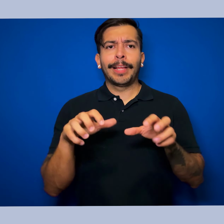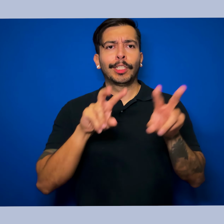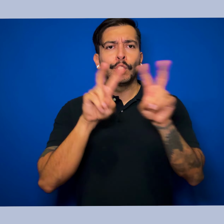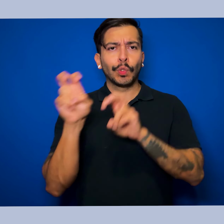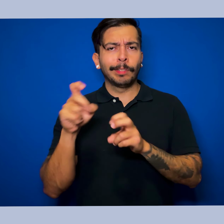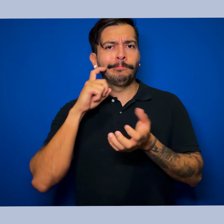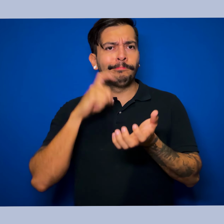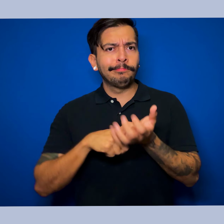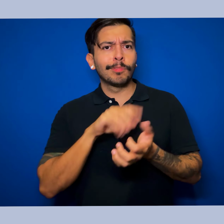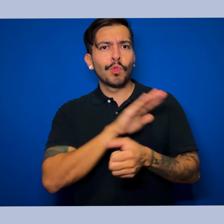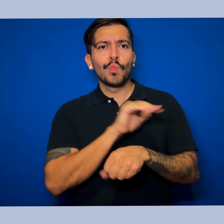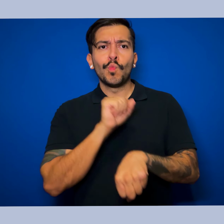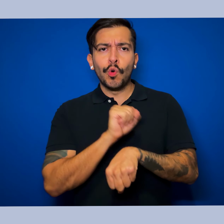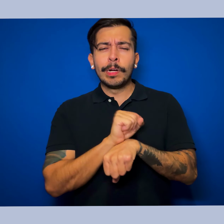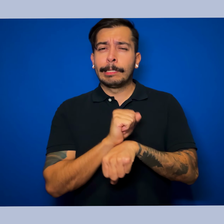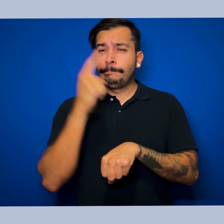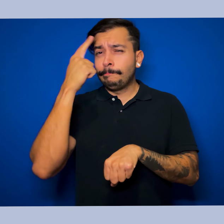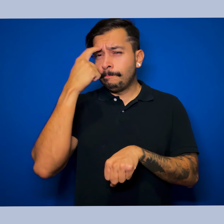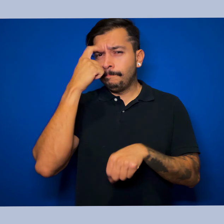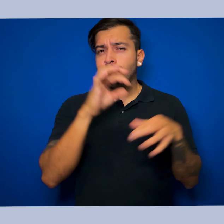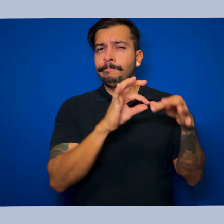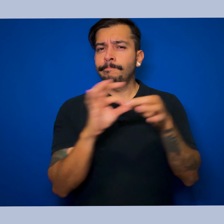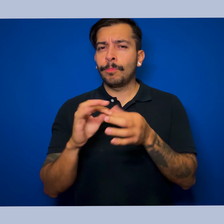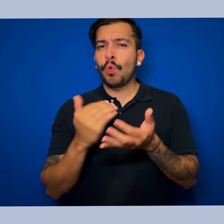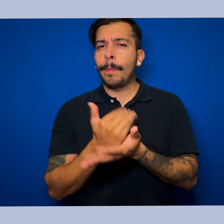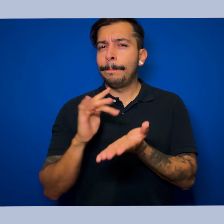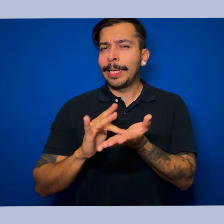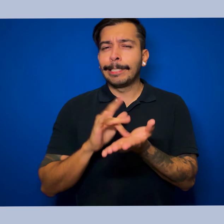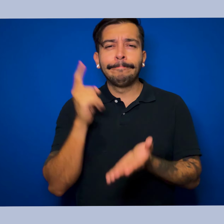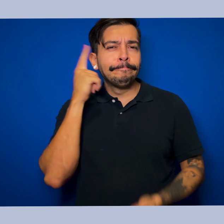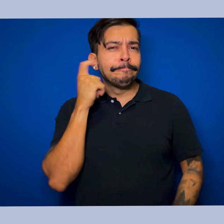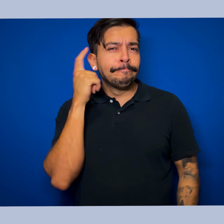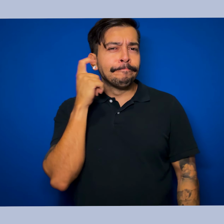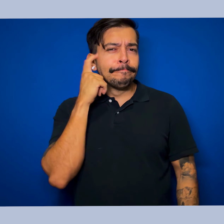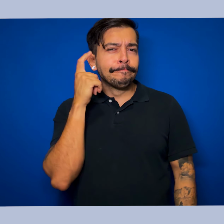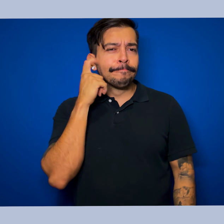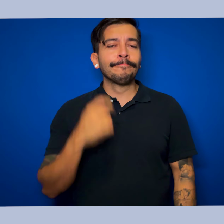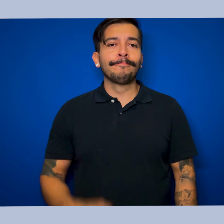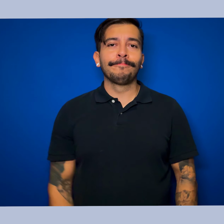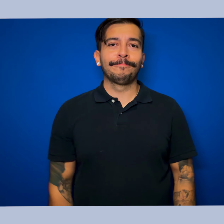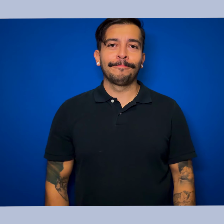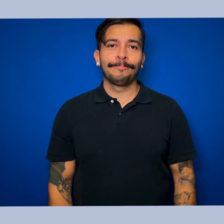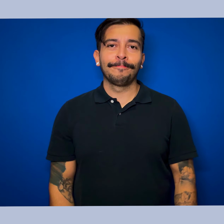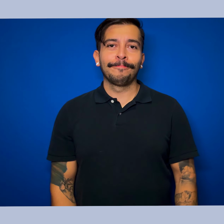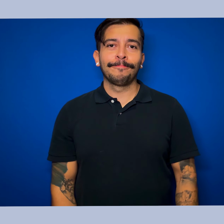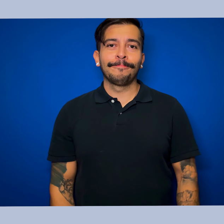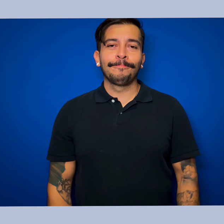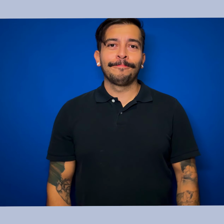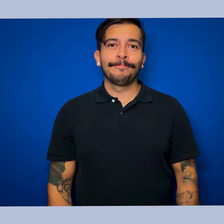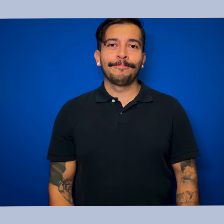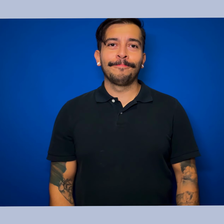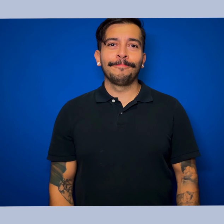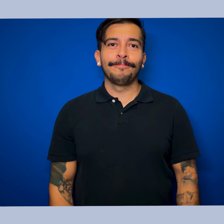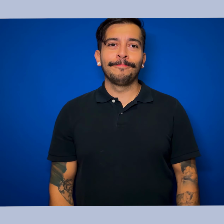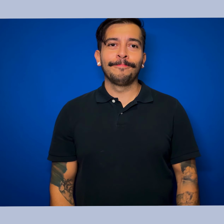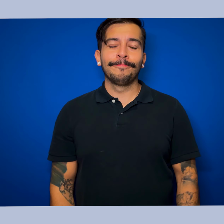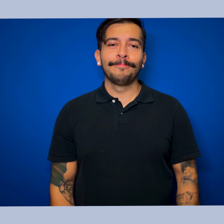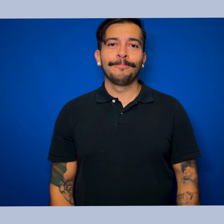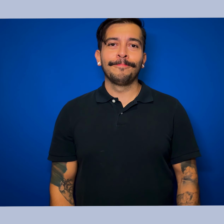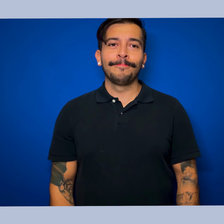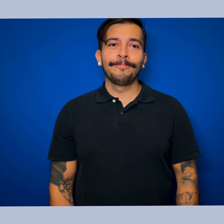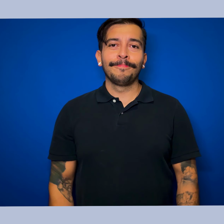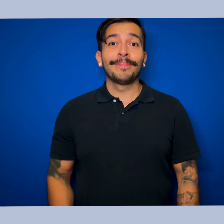she's noticed in Patrick's work and thinks they may be due to his new medication